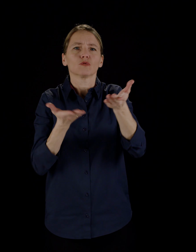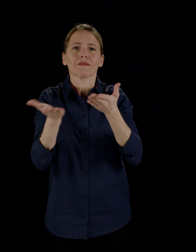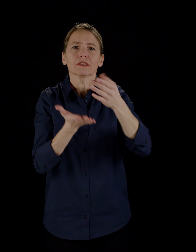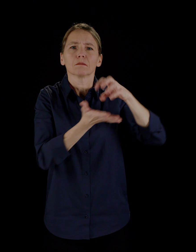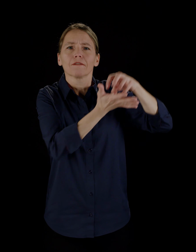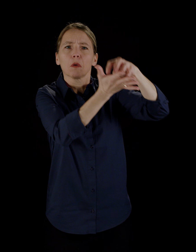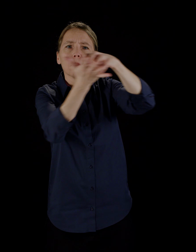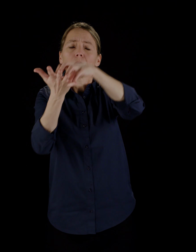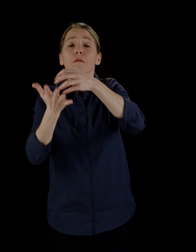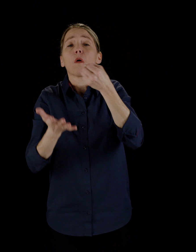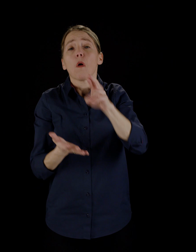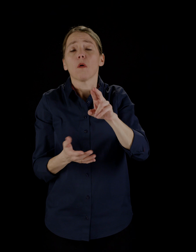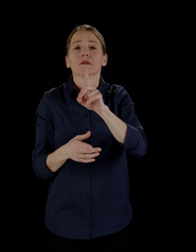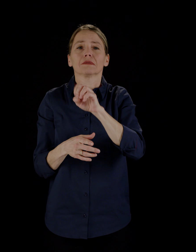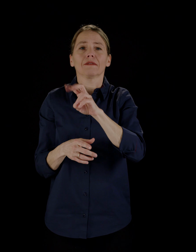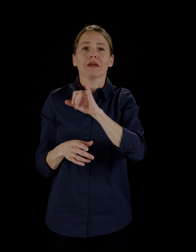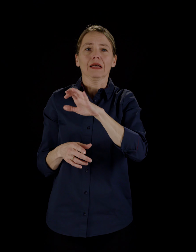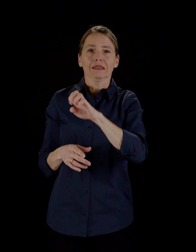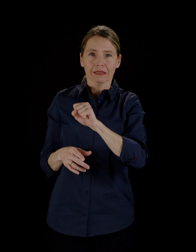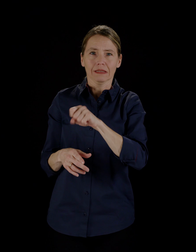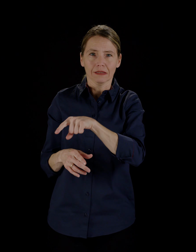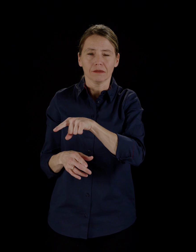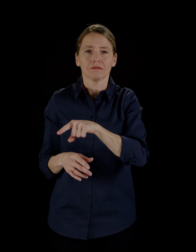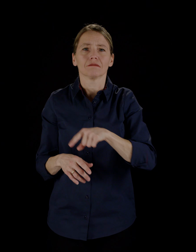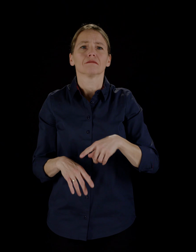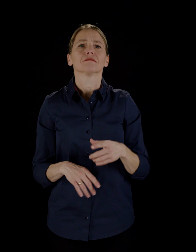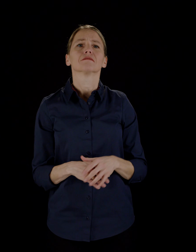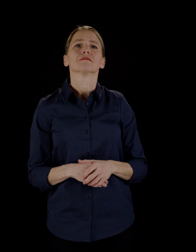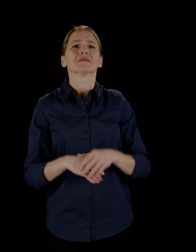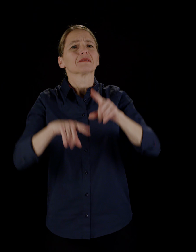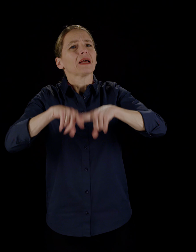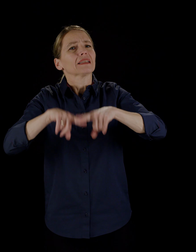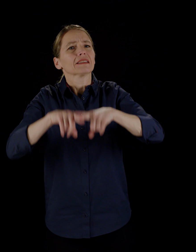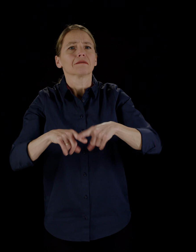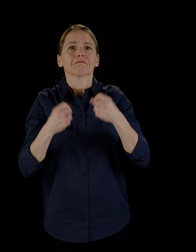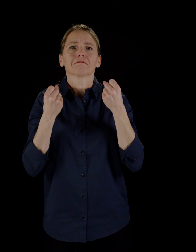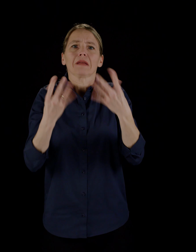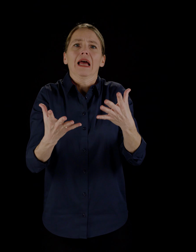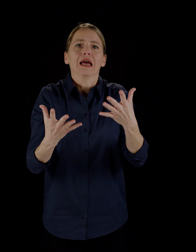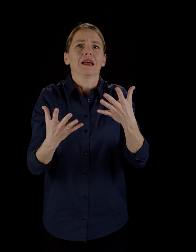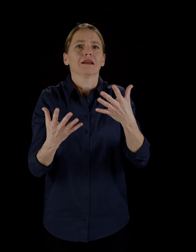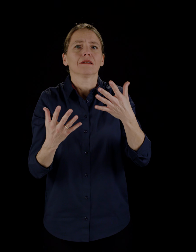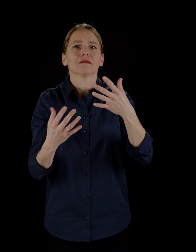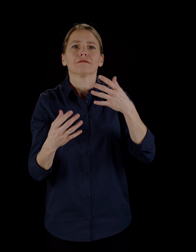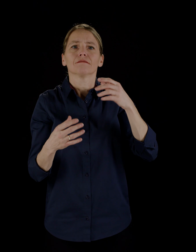that are outside of the ISP’s control. It will also depend on the customer and their